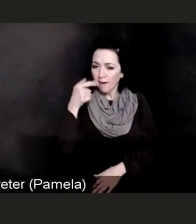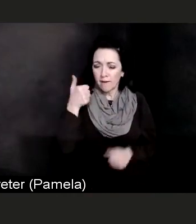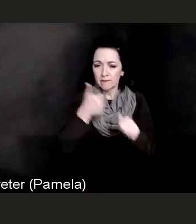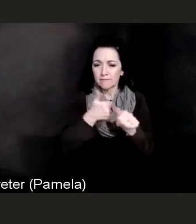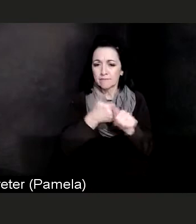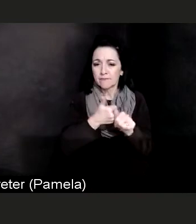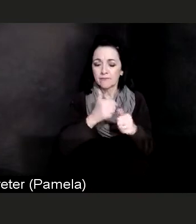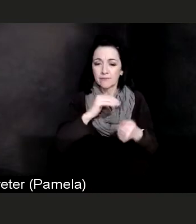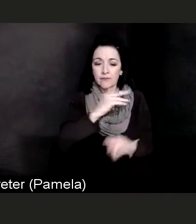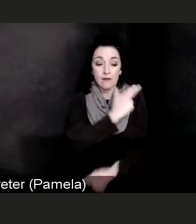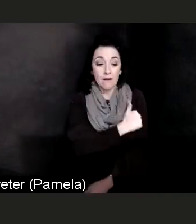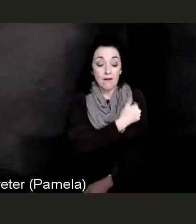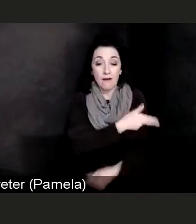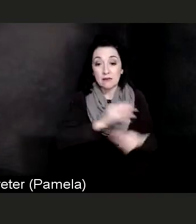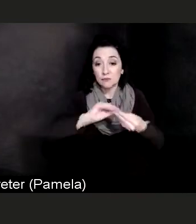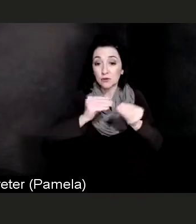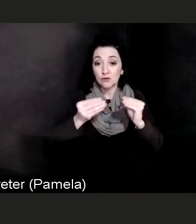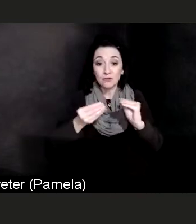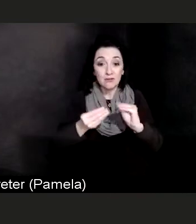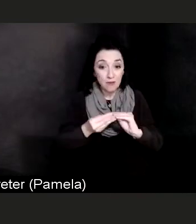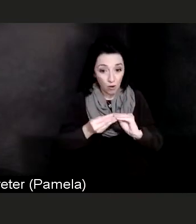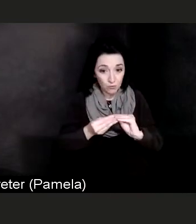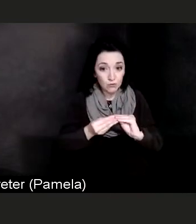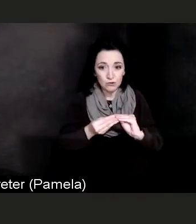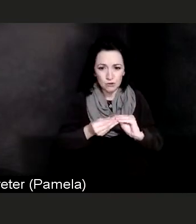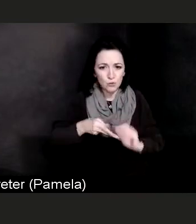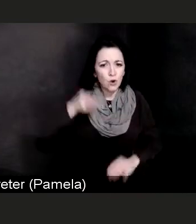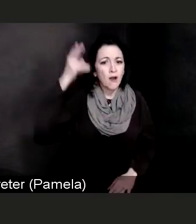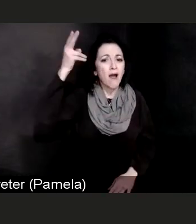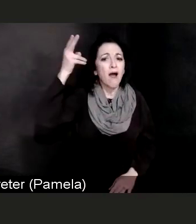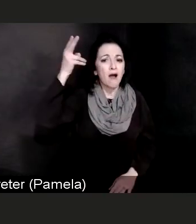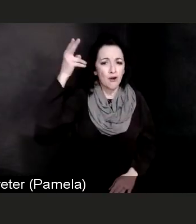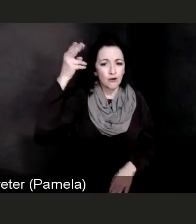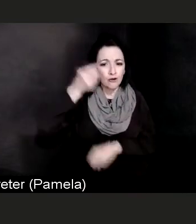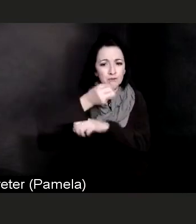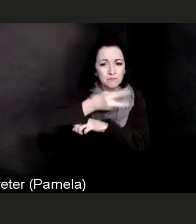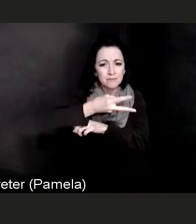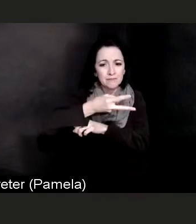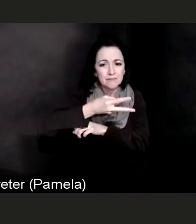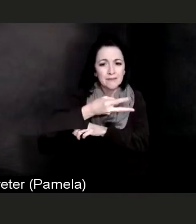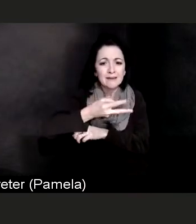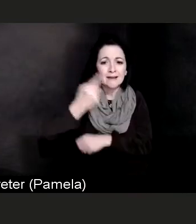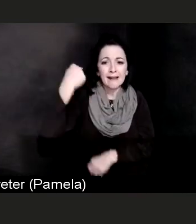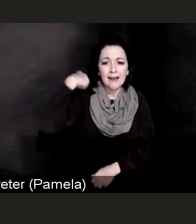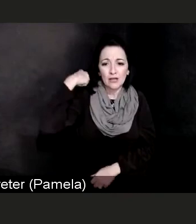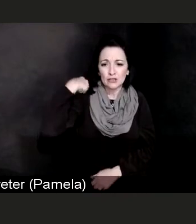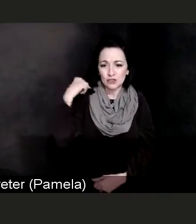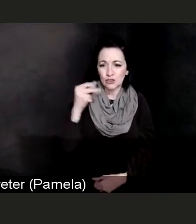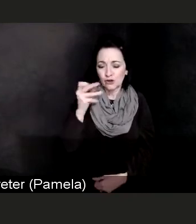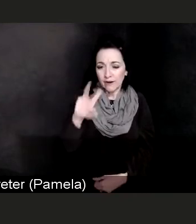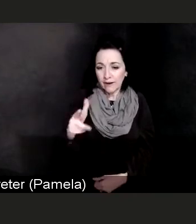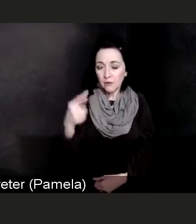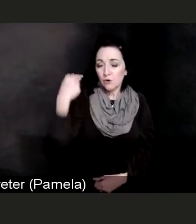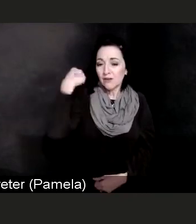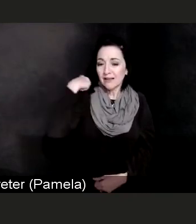Our hospitalization numbers throughout the State were higher than they were back at the end of April or the beginning of May of 2020.